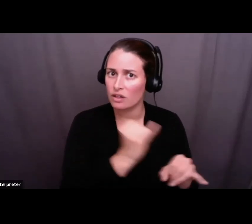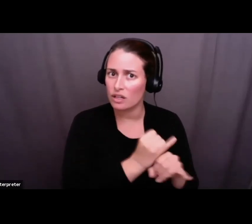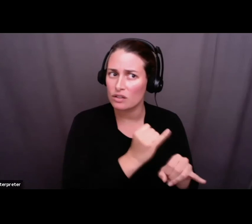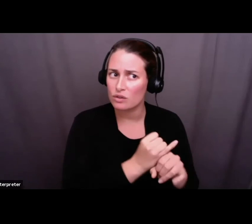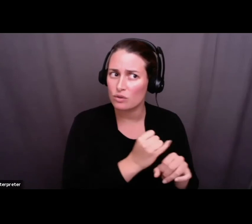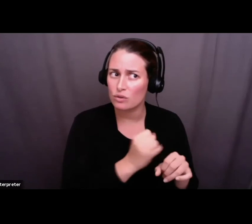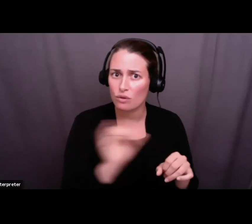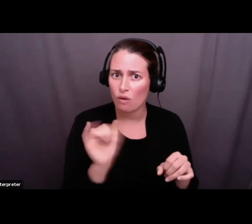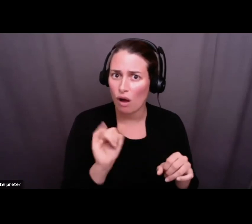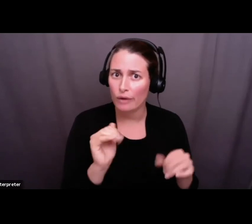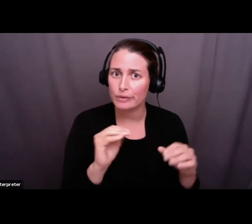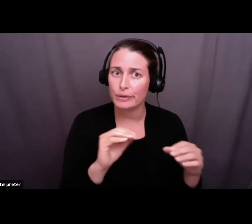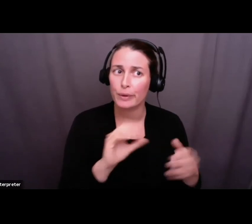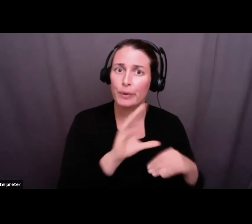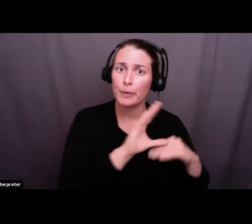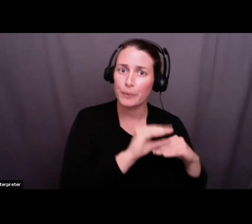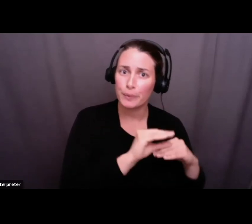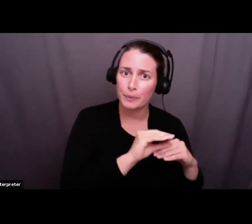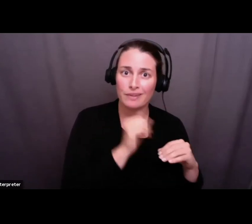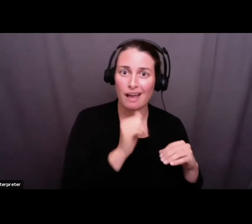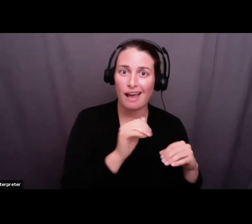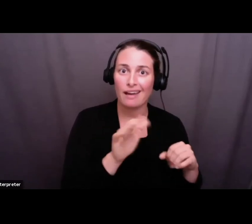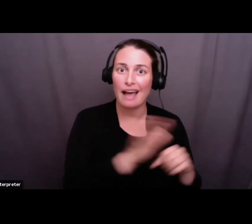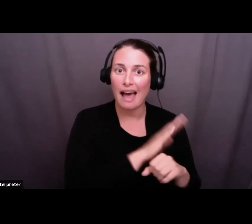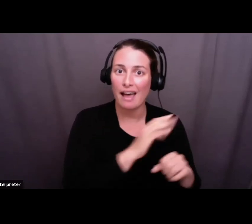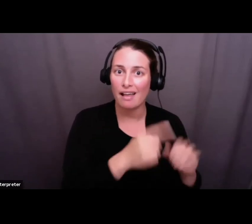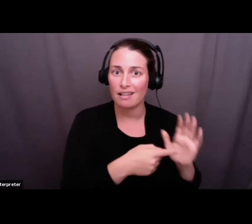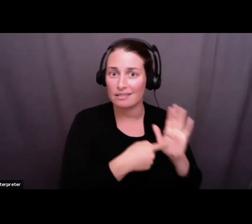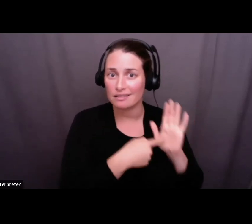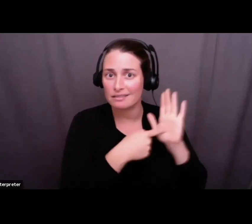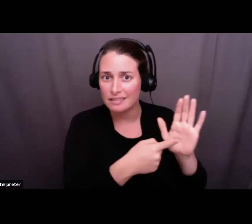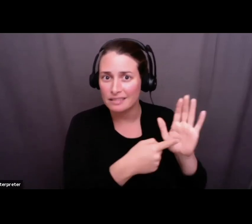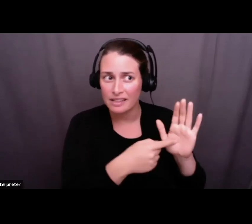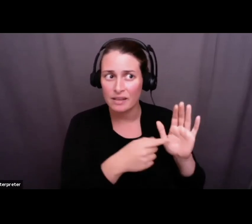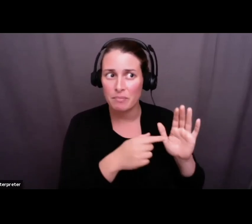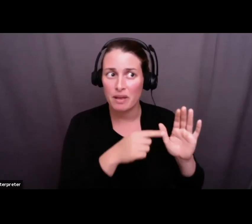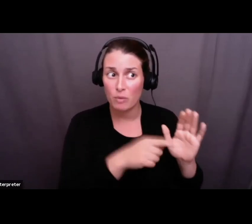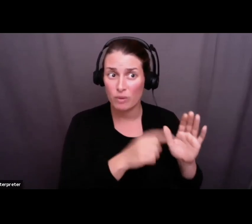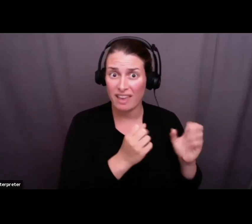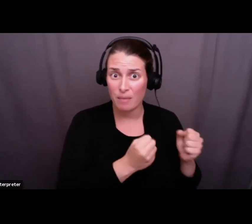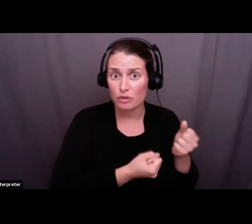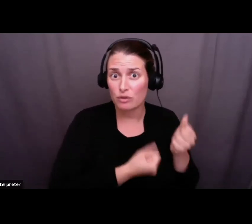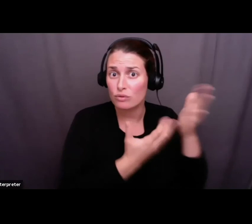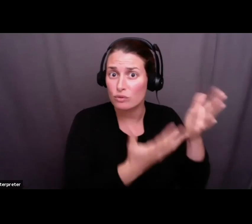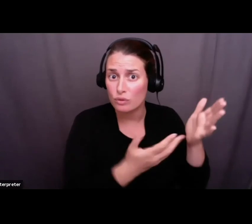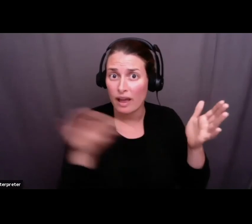represented but were able to get their voice heard, and if there were strategies that we